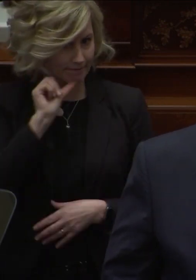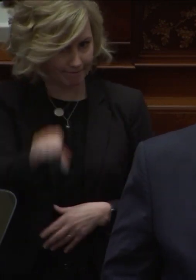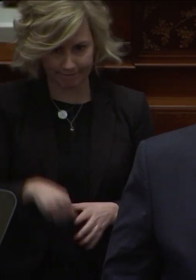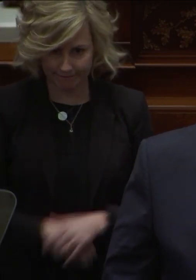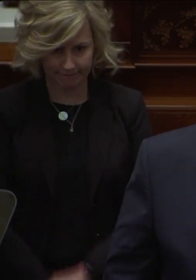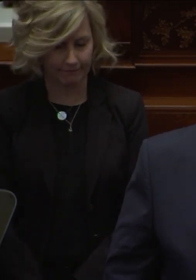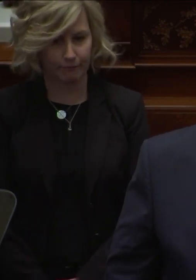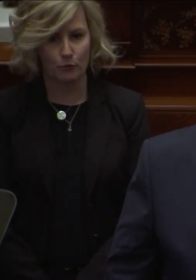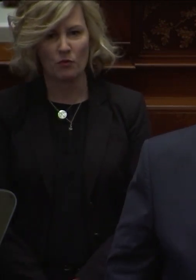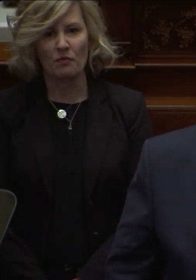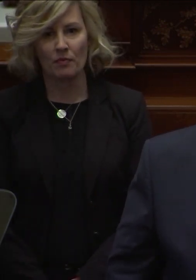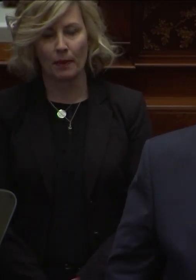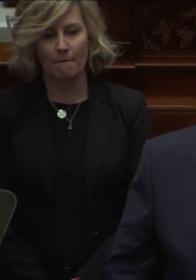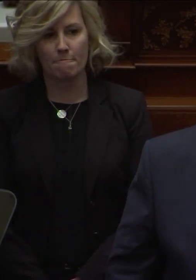CALLED "WORKING TOGETHER OR